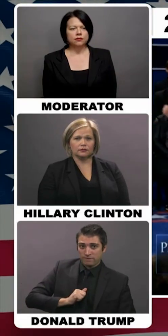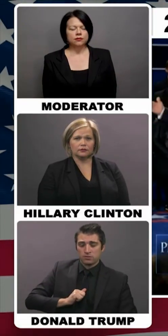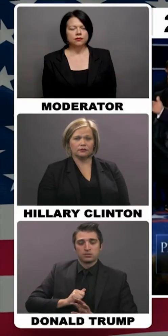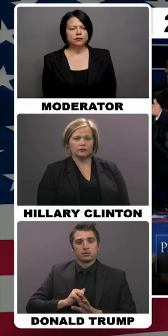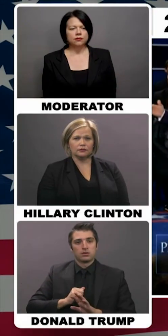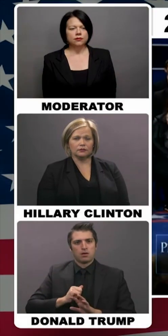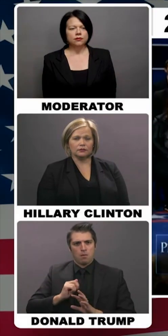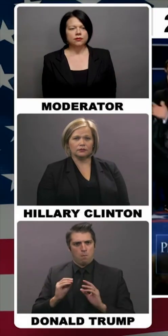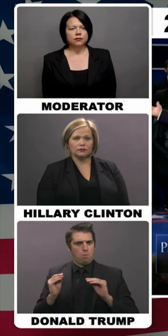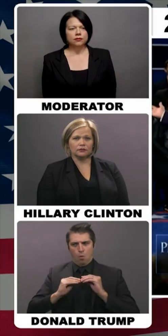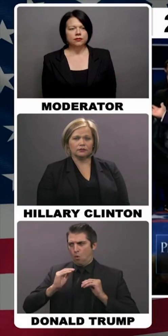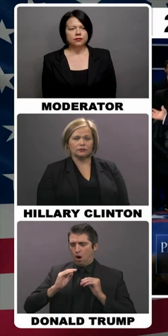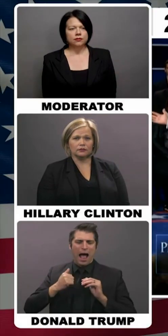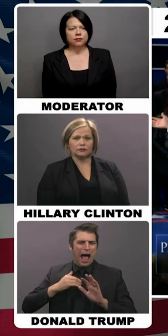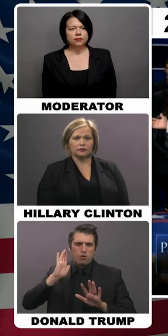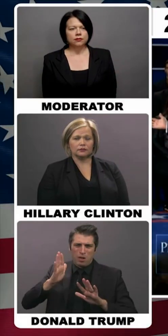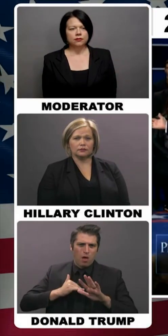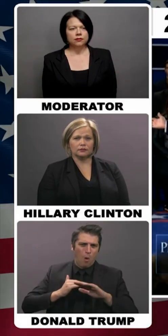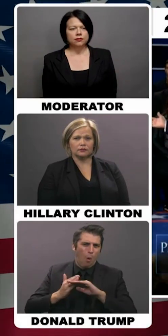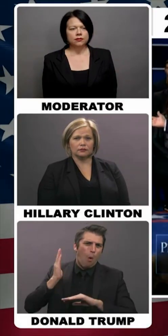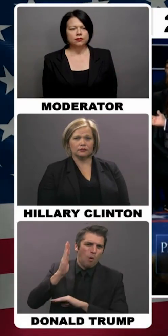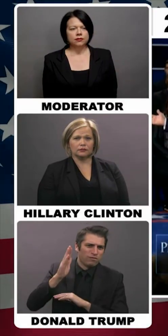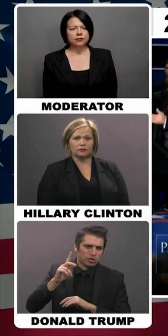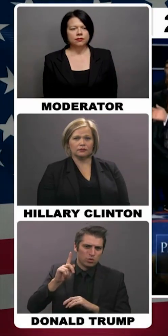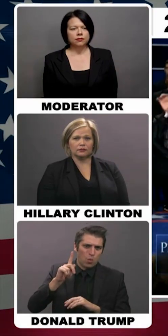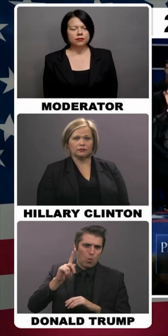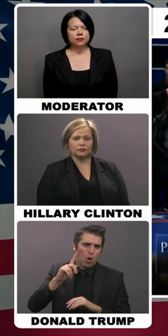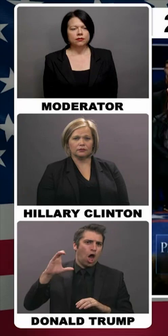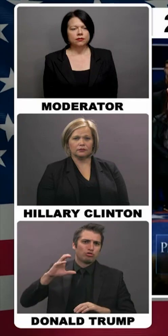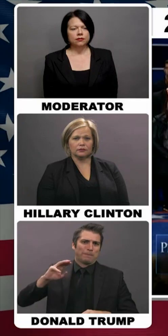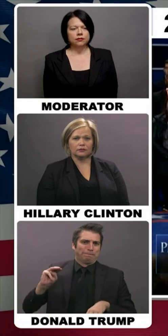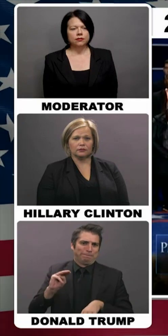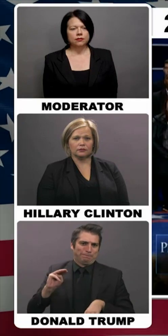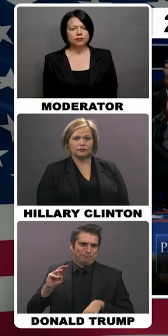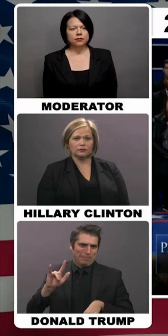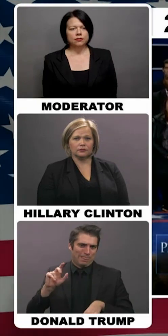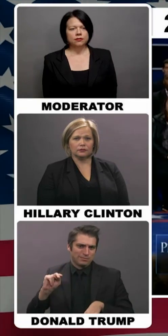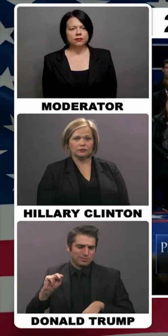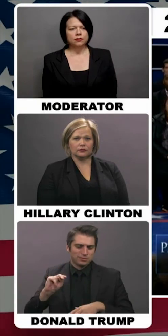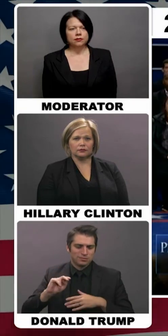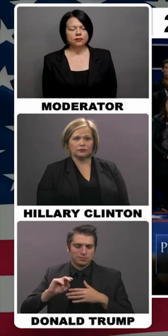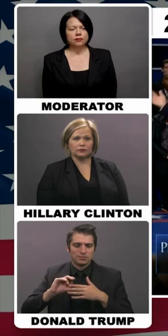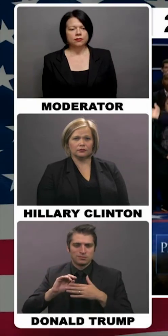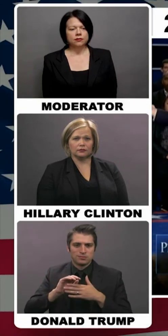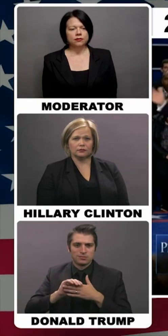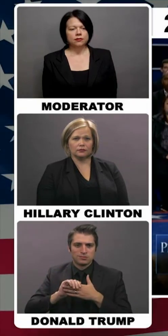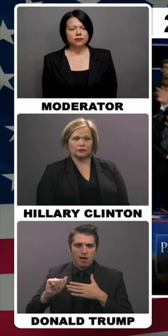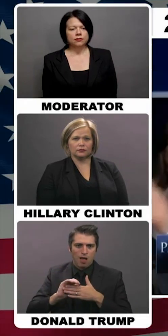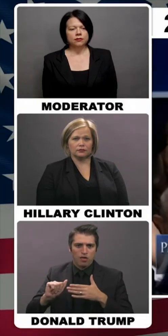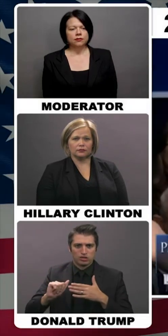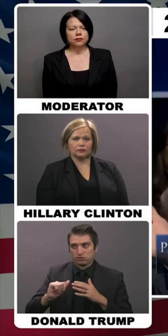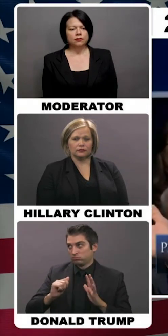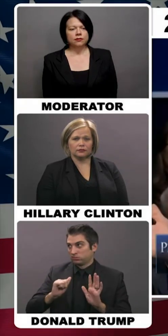by the time it's finished, I'll have more than a hundred million dollars invested, pretty much self-funding mine. We're raising money for the Republican party